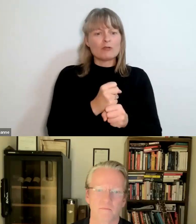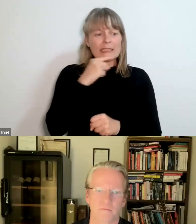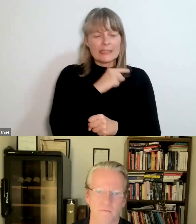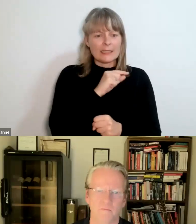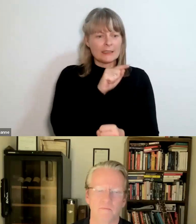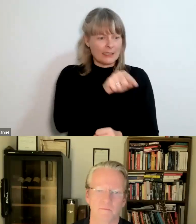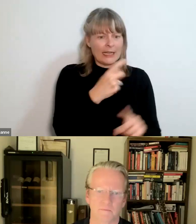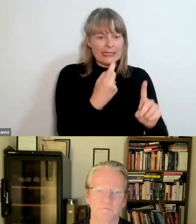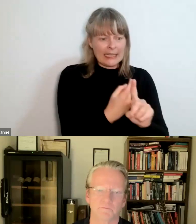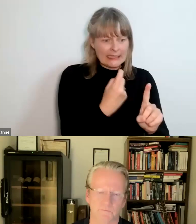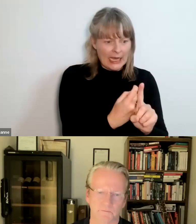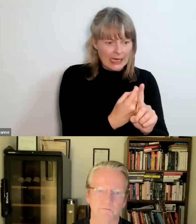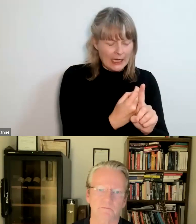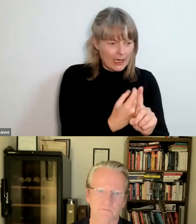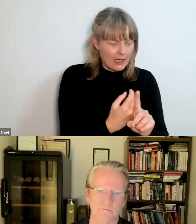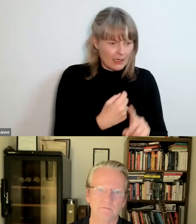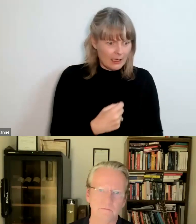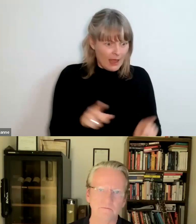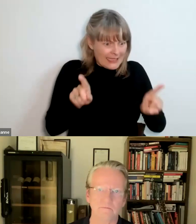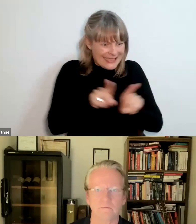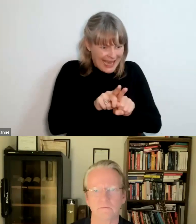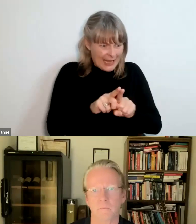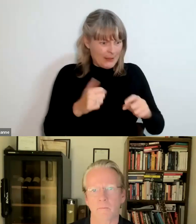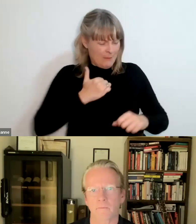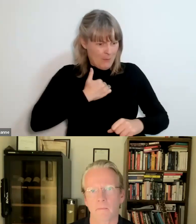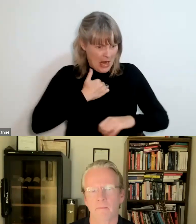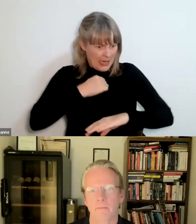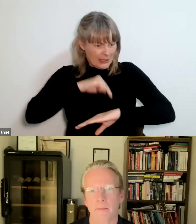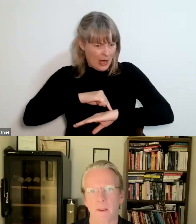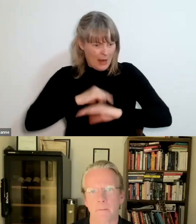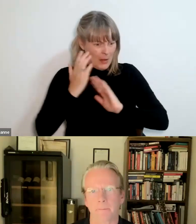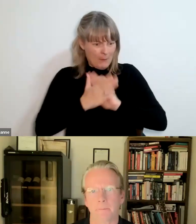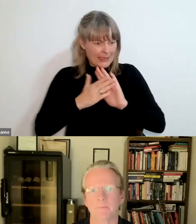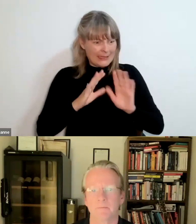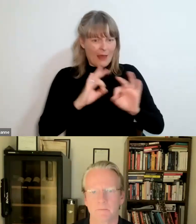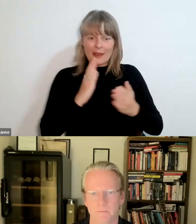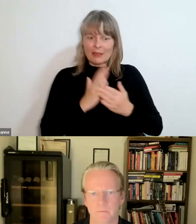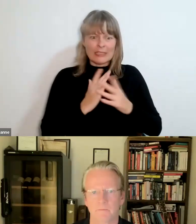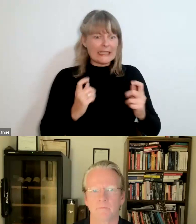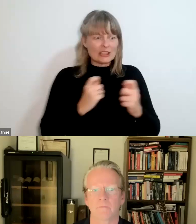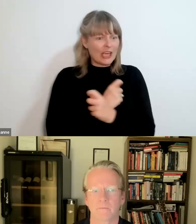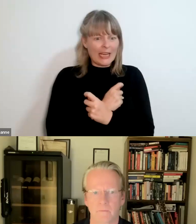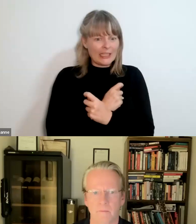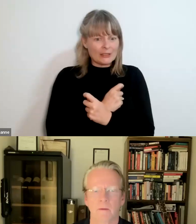I think that was the year my grandson is getting exactly what I had so many years ago.